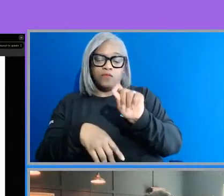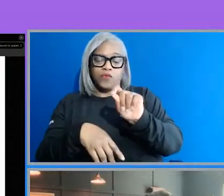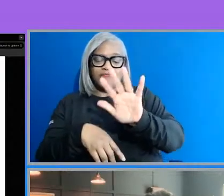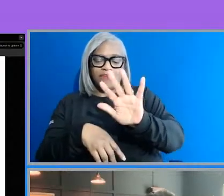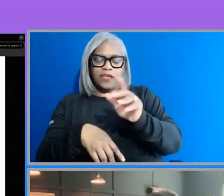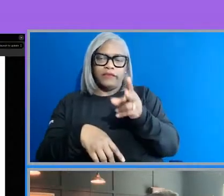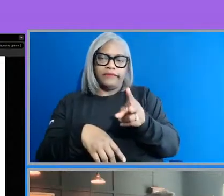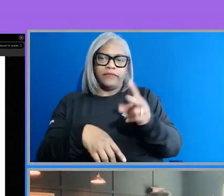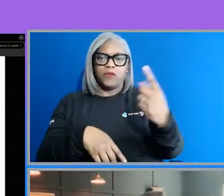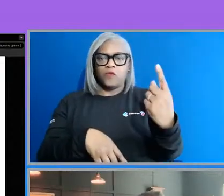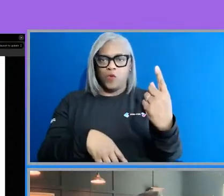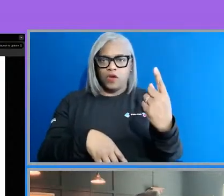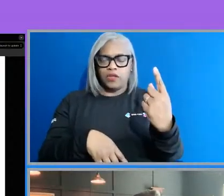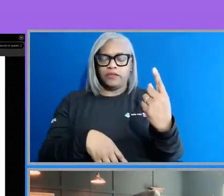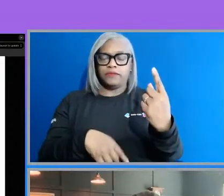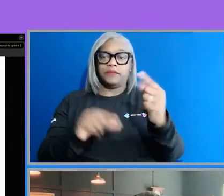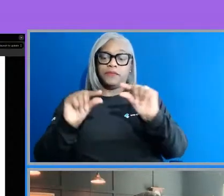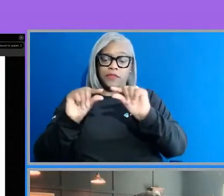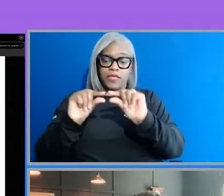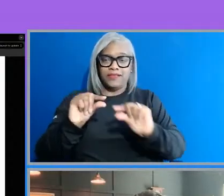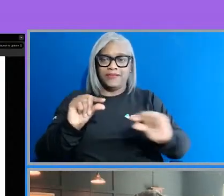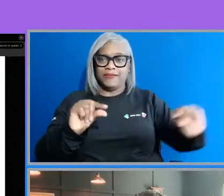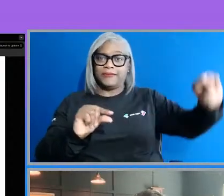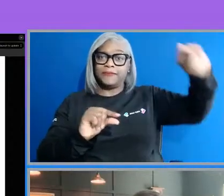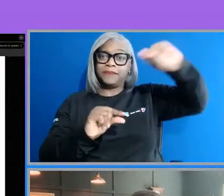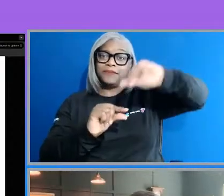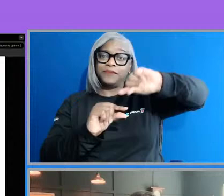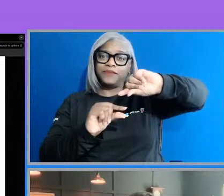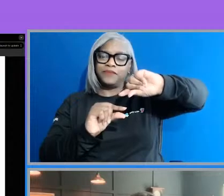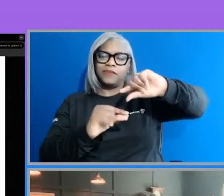4.5 to 1. The visualization around it of that donut chart is